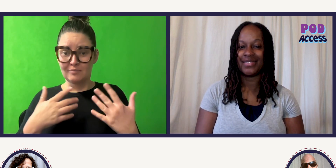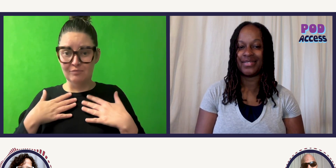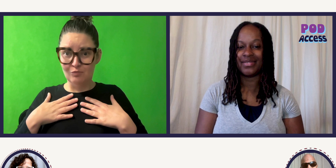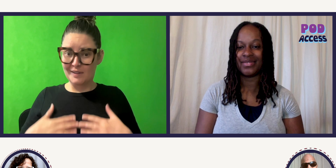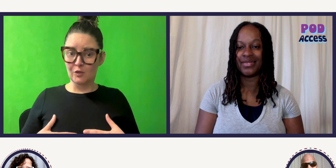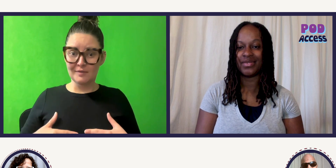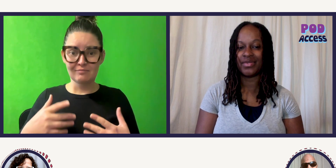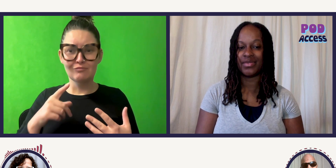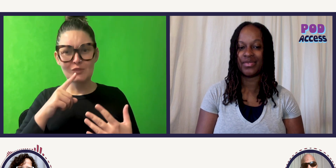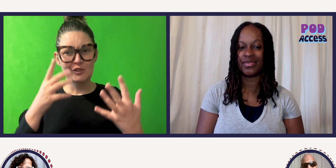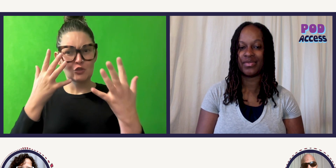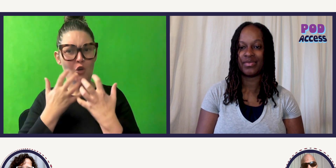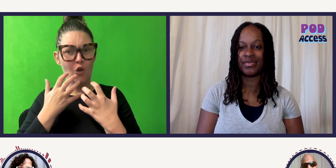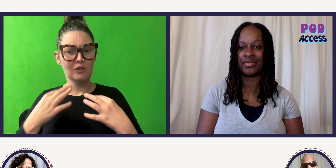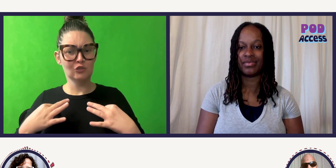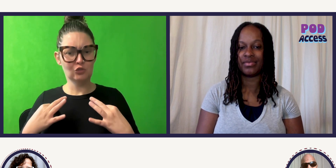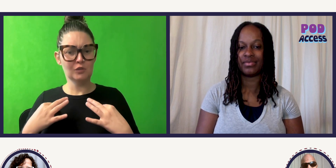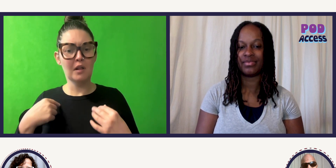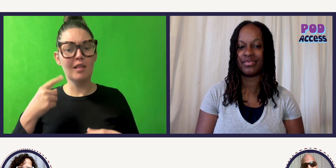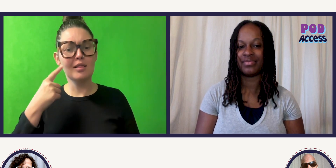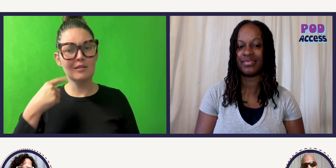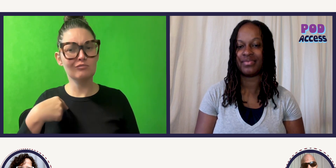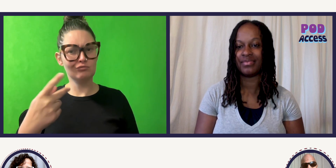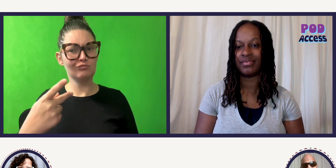really dark shirts, I think we should be very transparent.